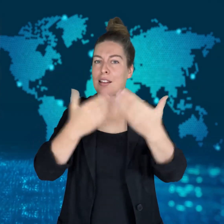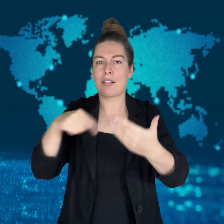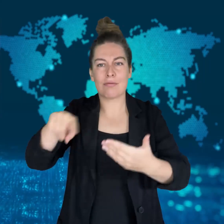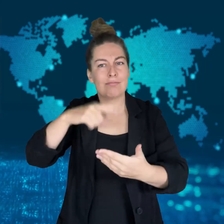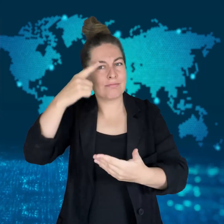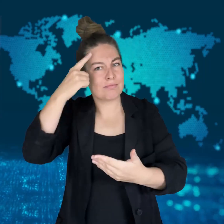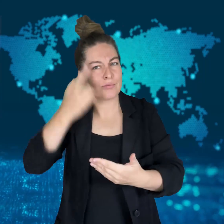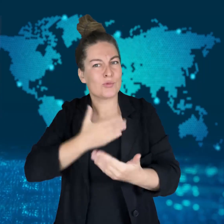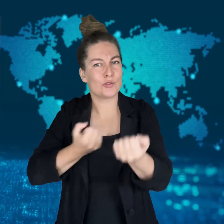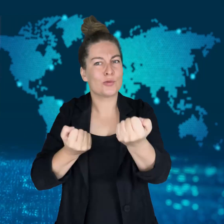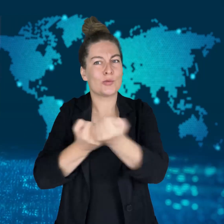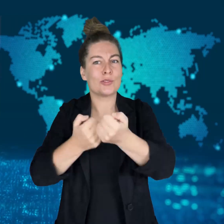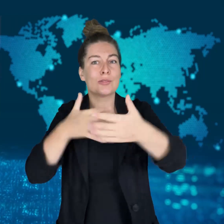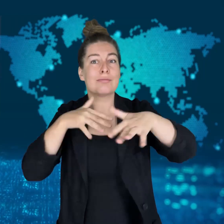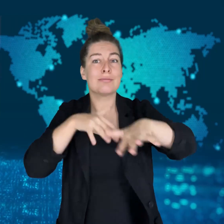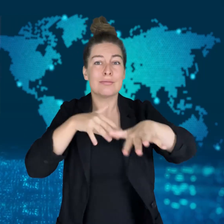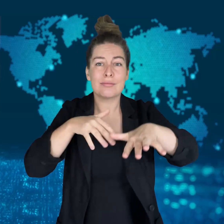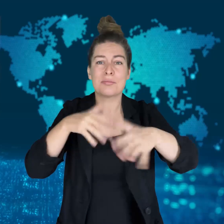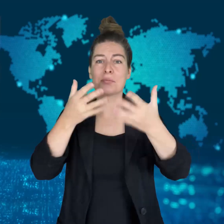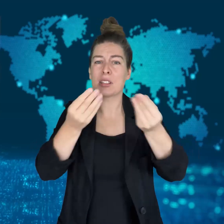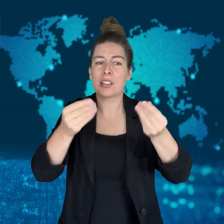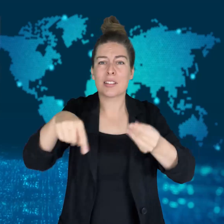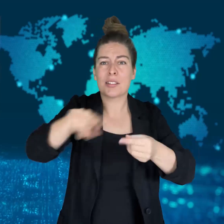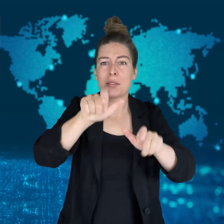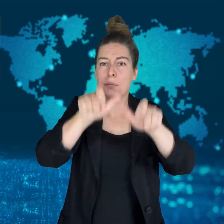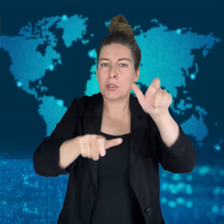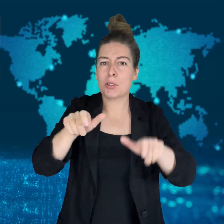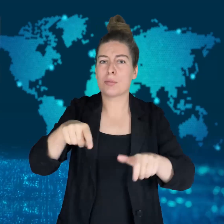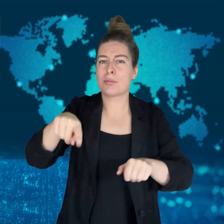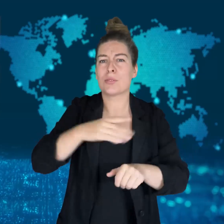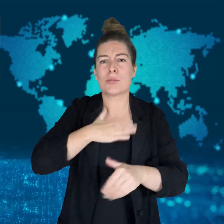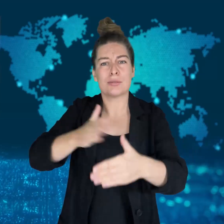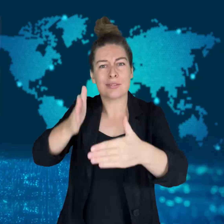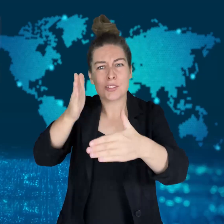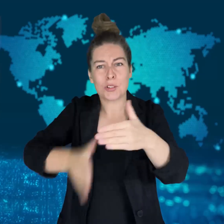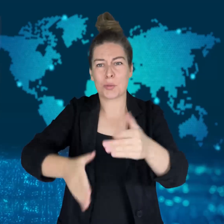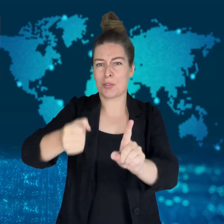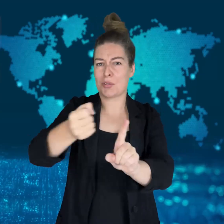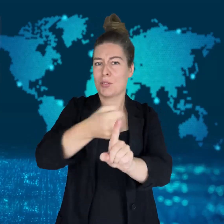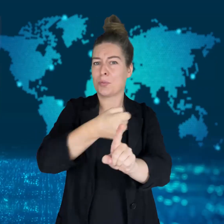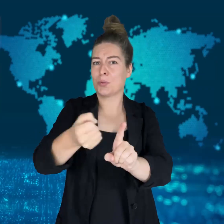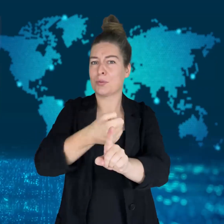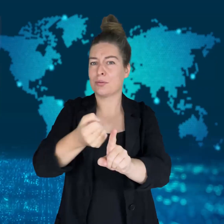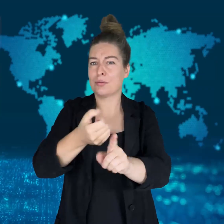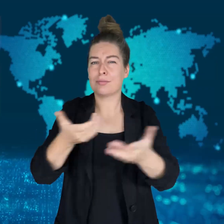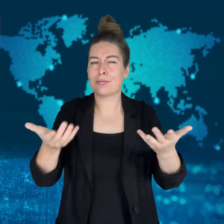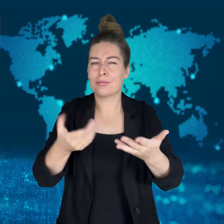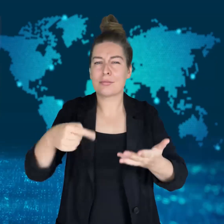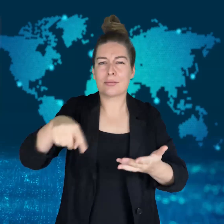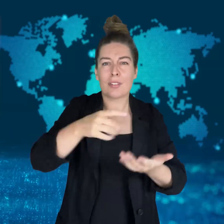The rallies took place in Rome, Italy, as well as in other cities